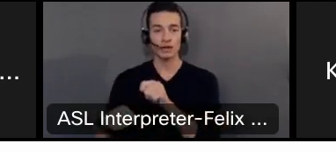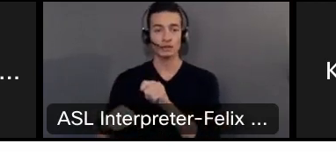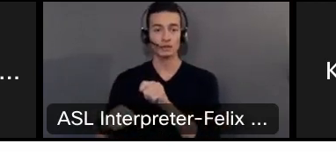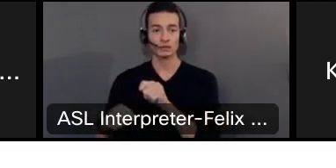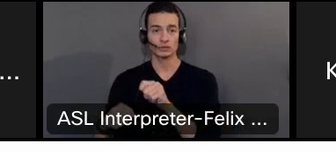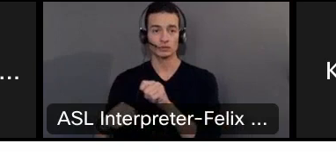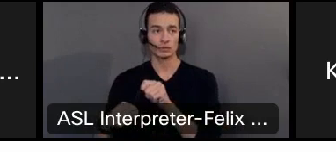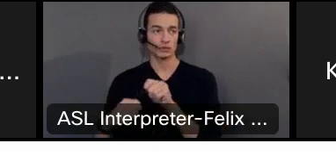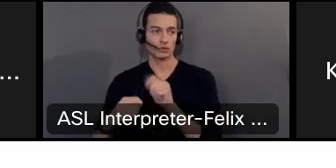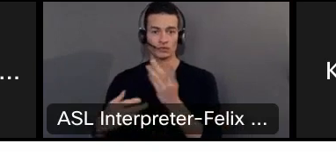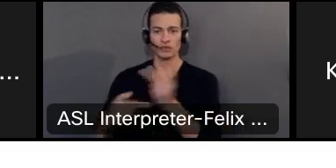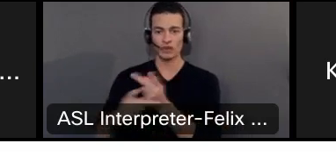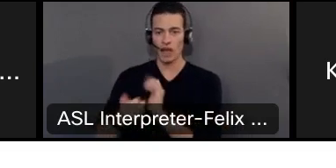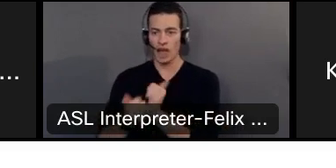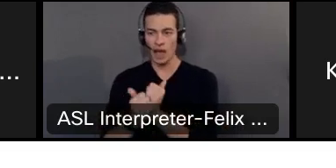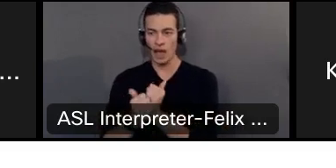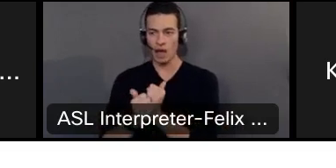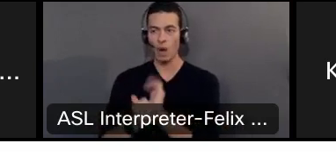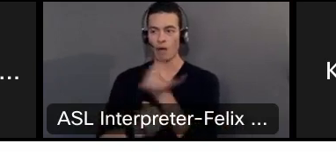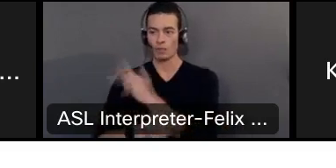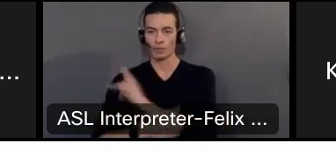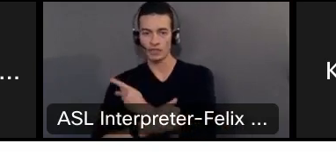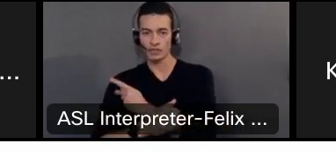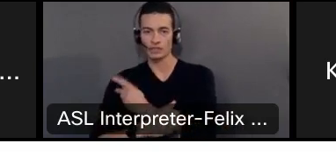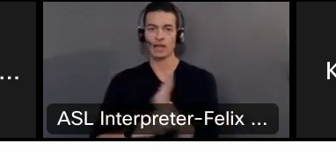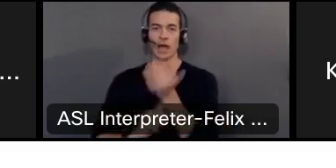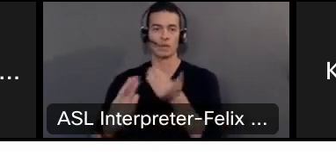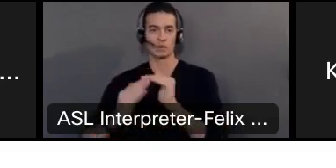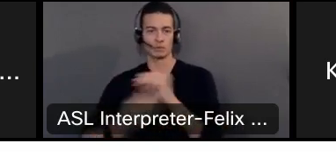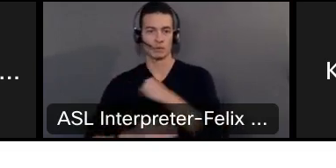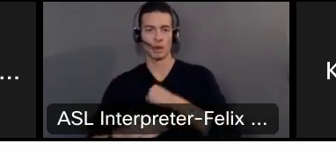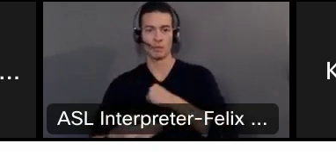projects as part of the commitment to the plant stream concept of patients centered care.